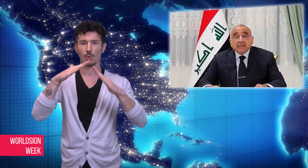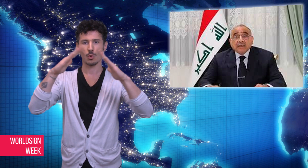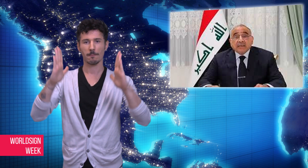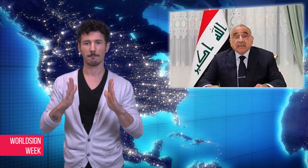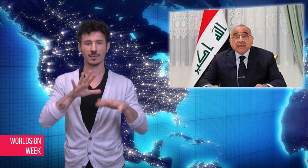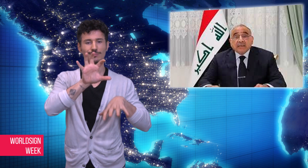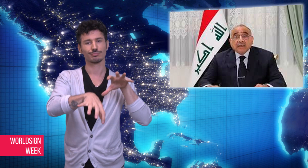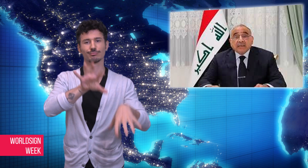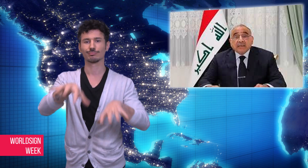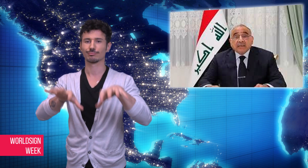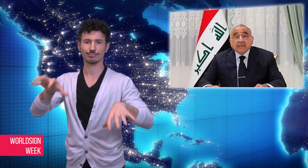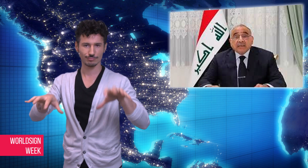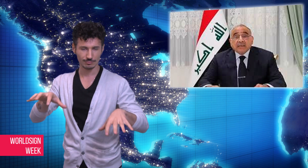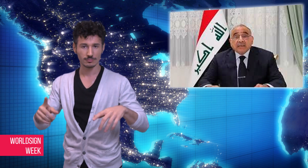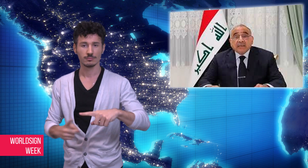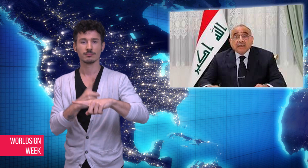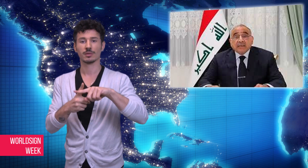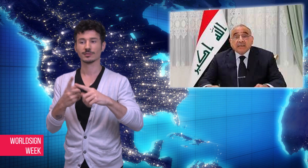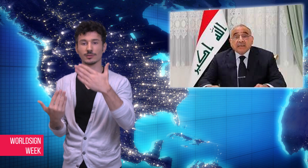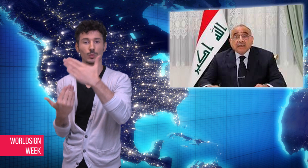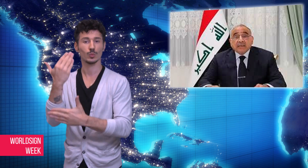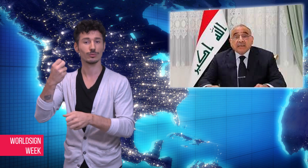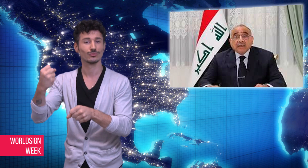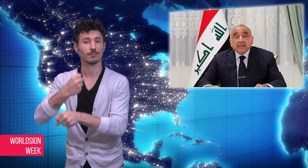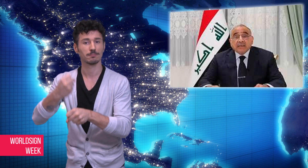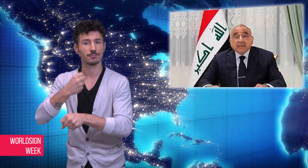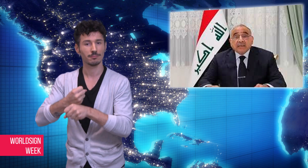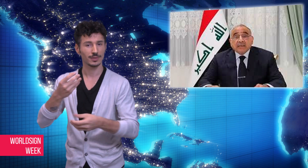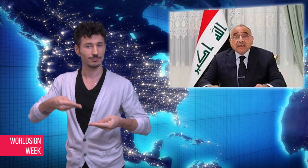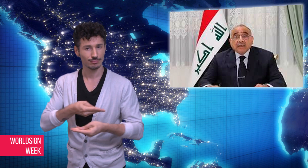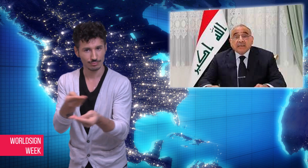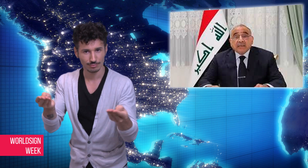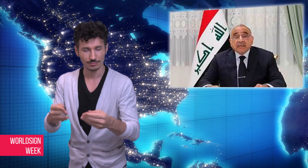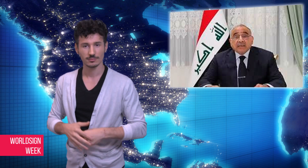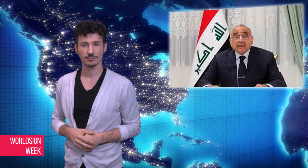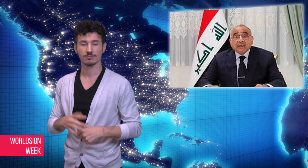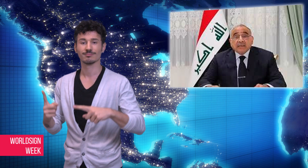social reforms such as constructing new housing